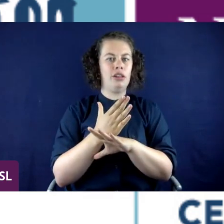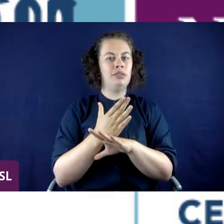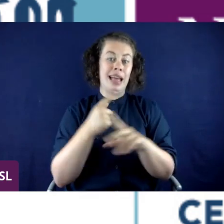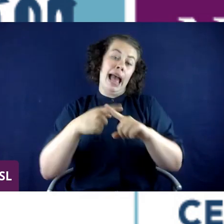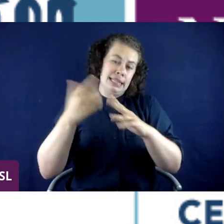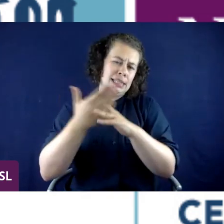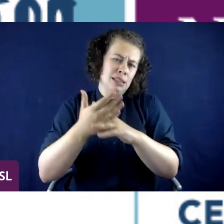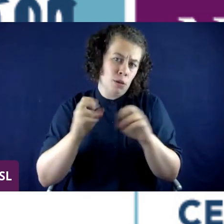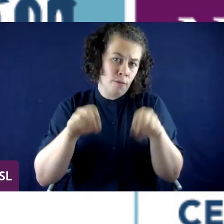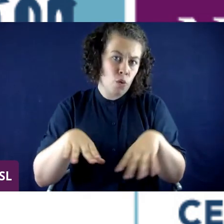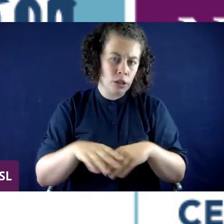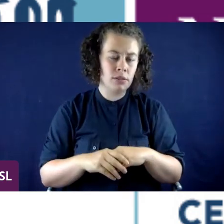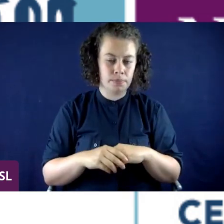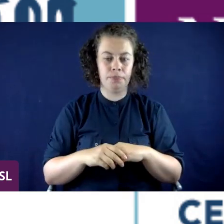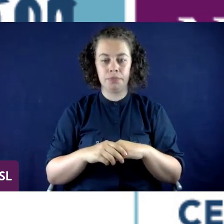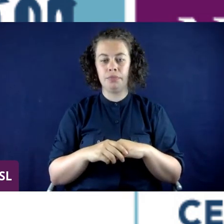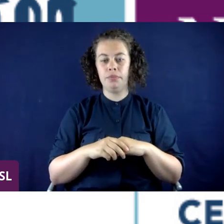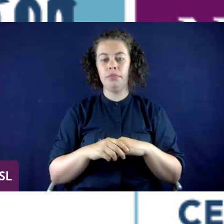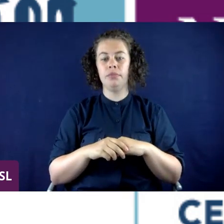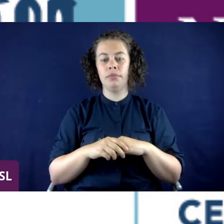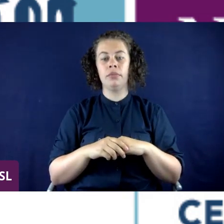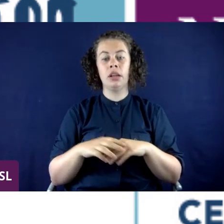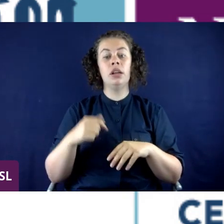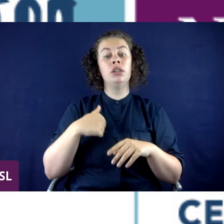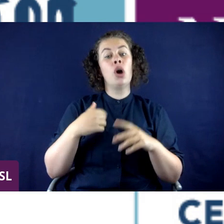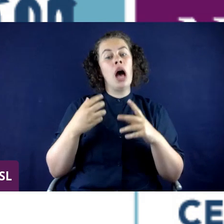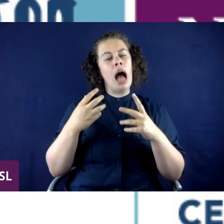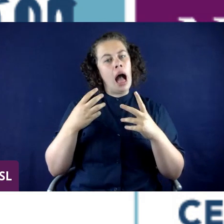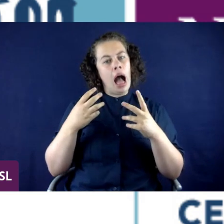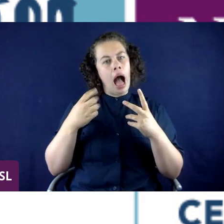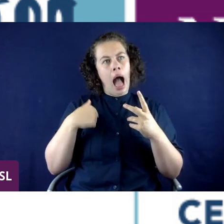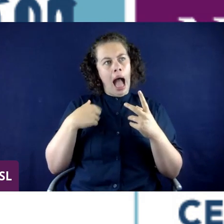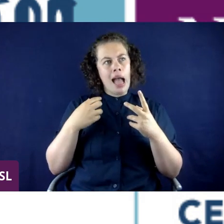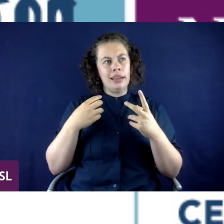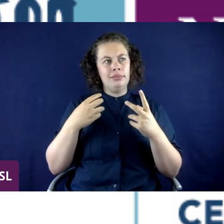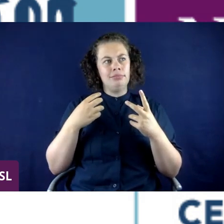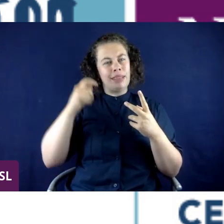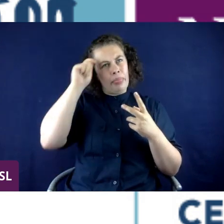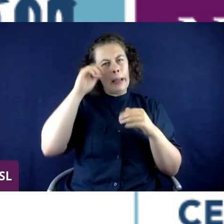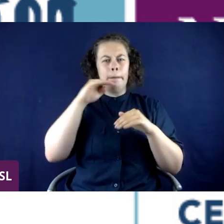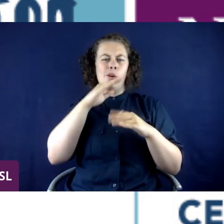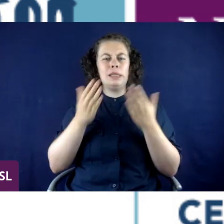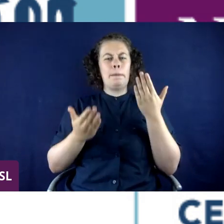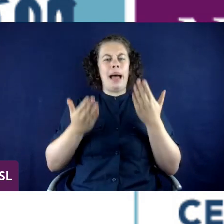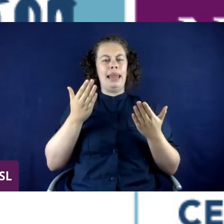I wanted to outline two or three more things quickly. There are smaller initiatives